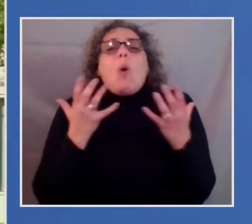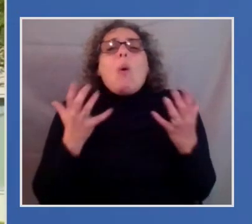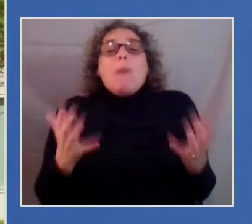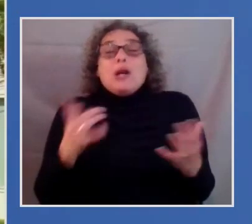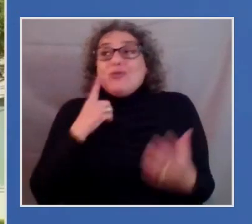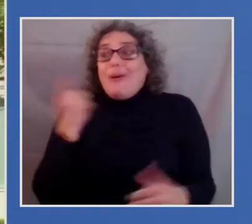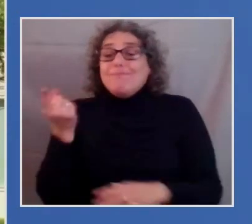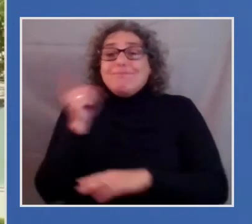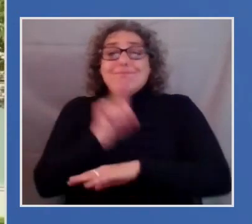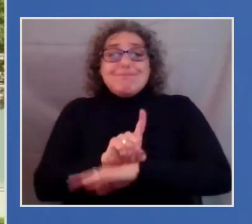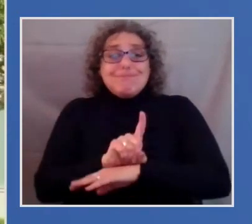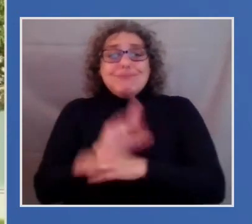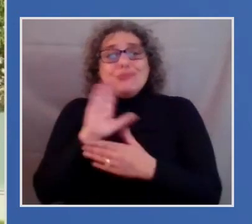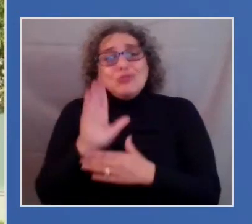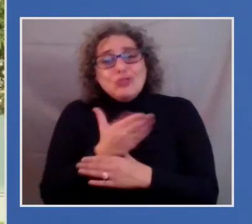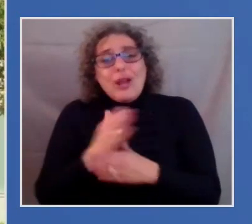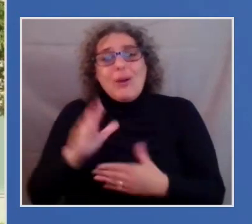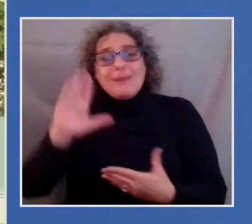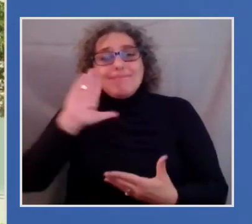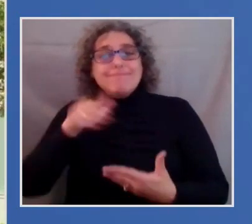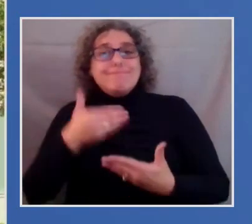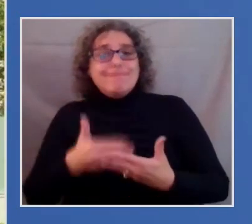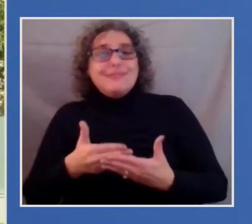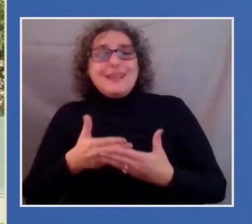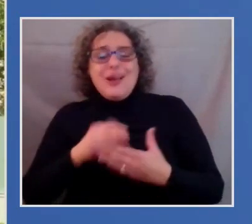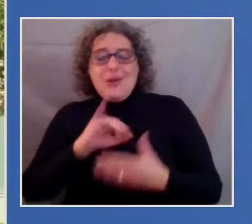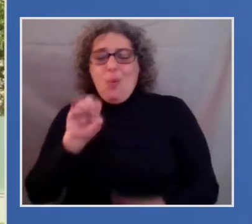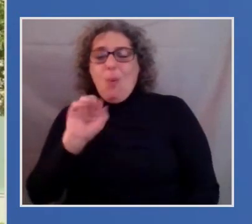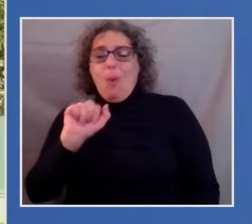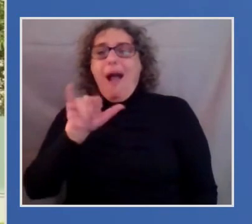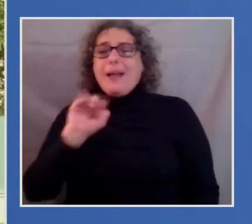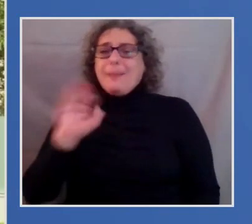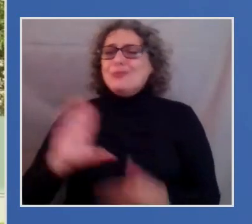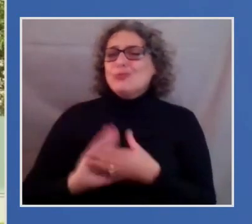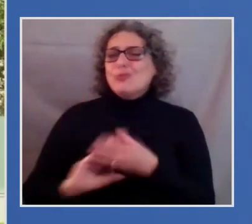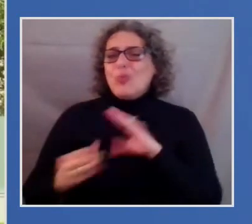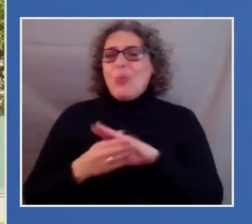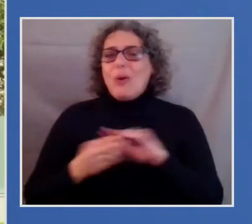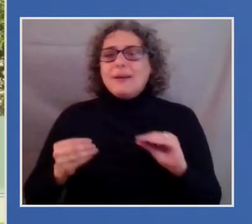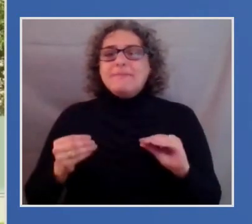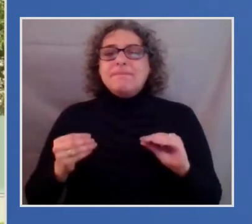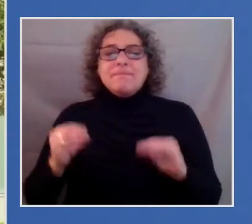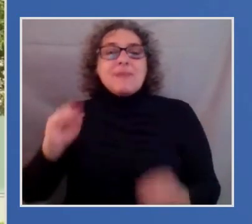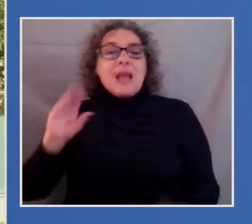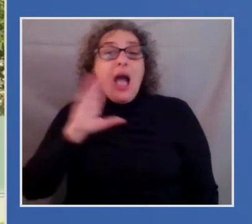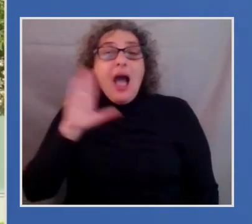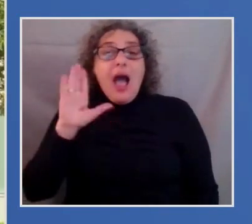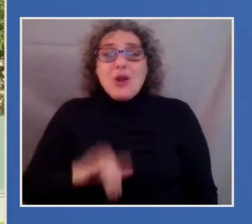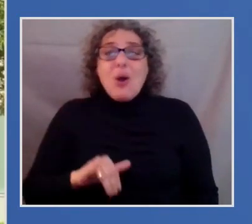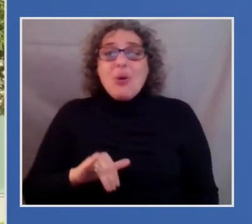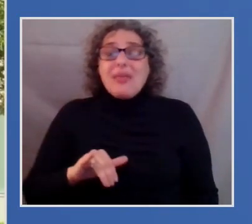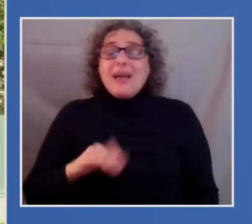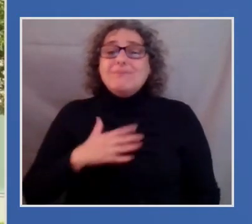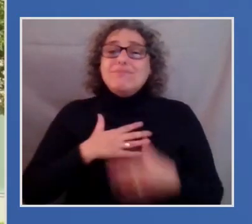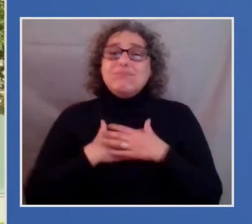SAY? THEY SAY MY PLAN WILL CREATE